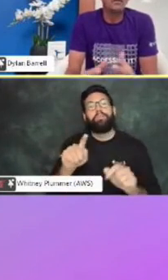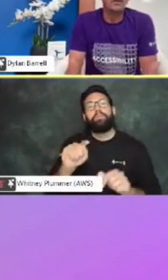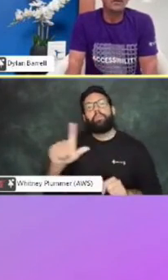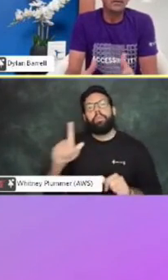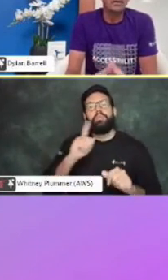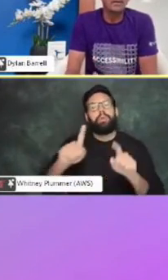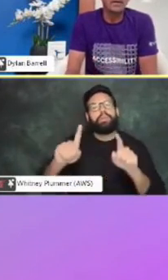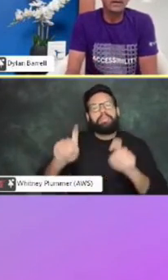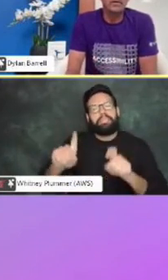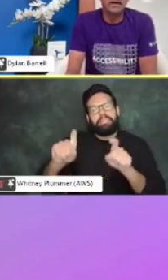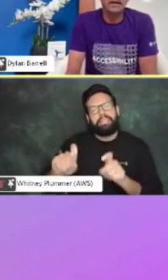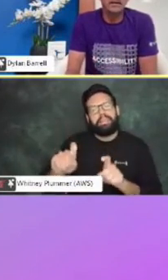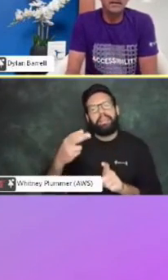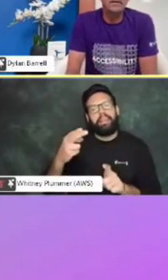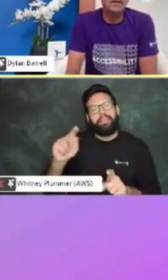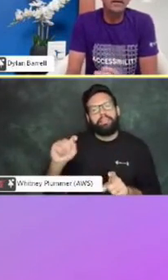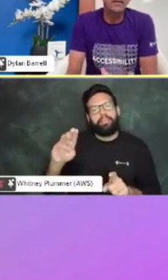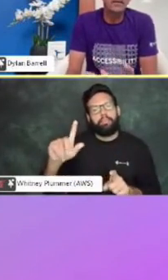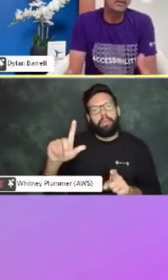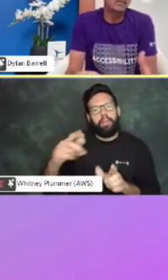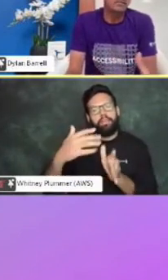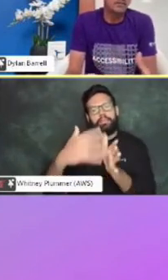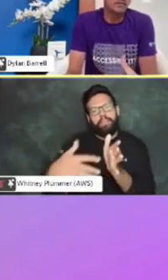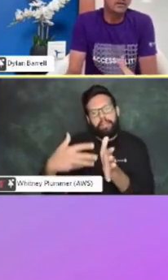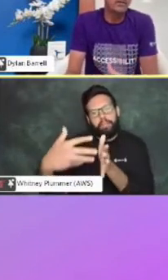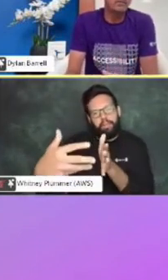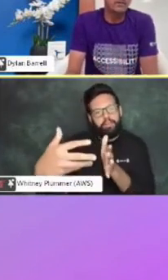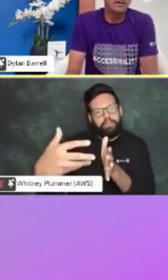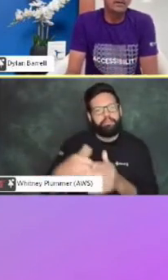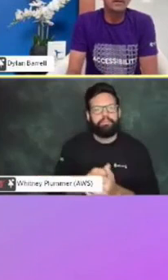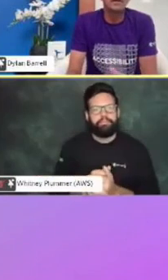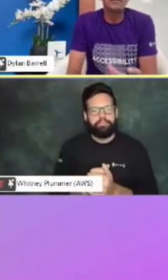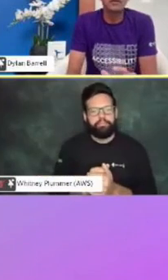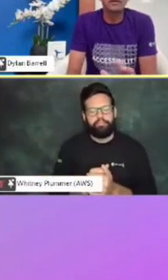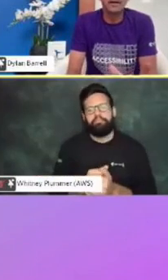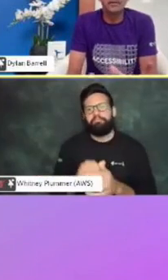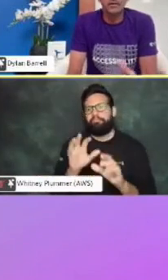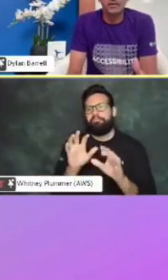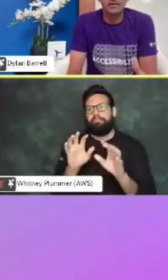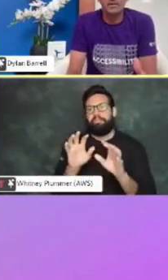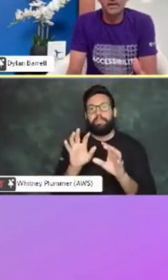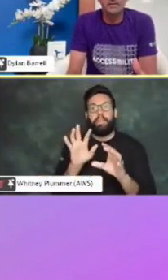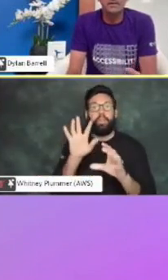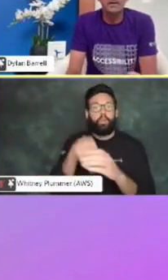with the intelligent guided tests. This has computer vision built in so it can actually look at the table,